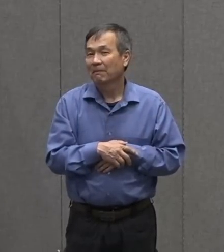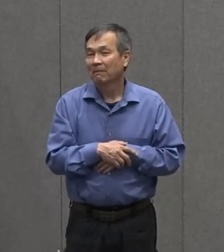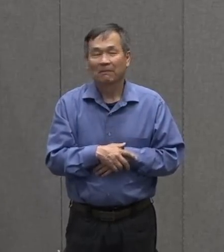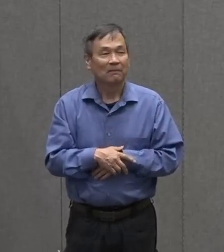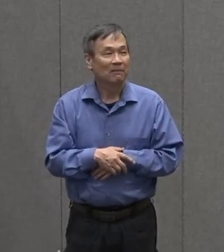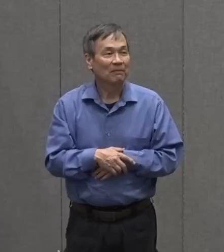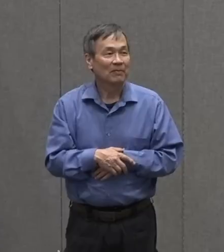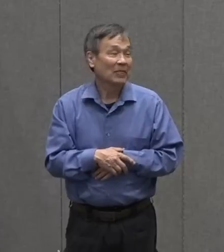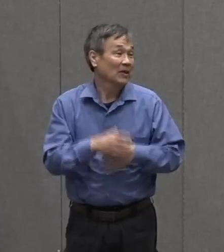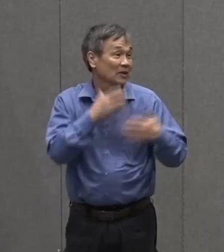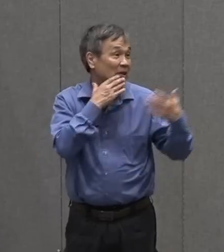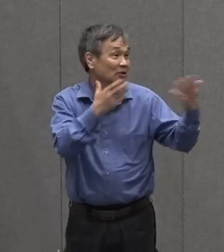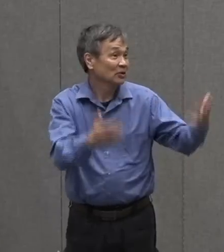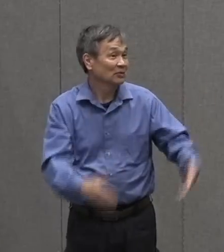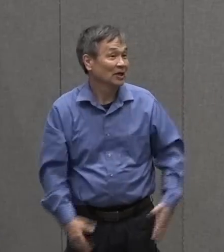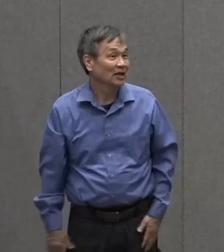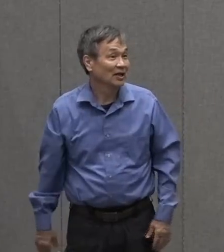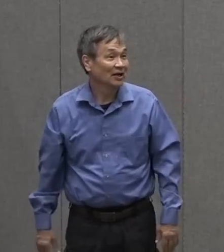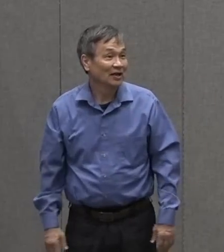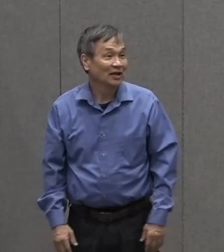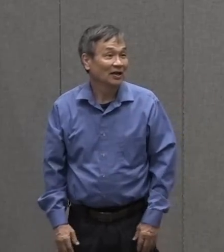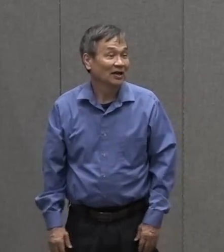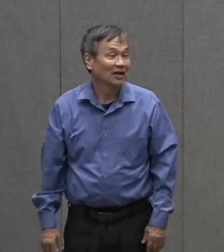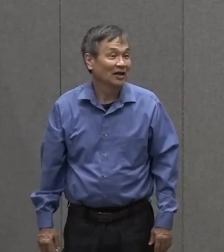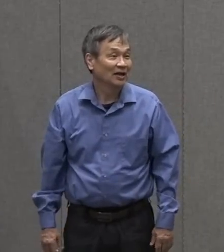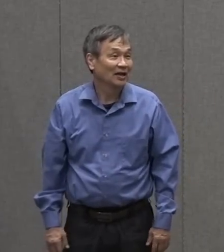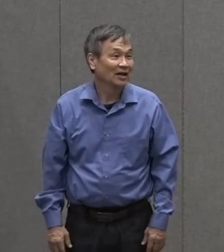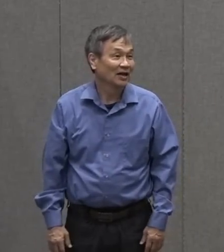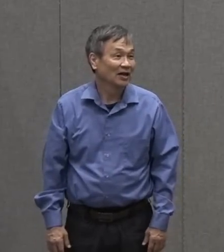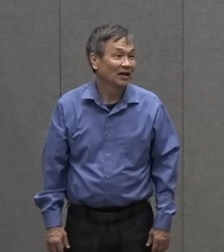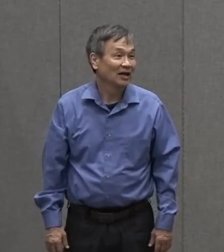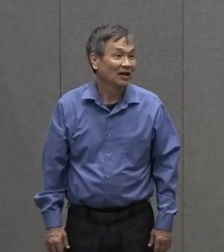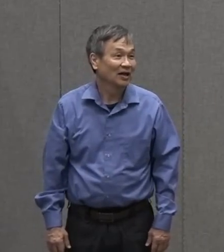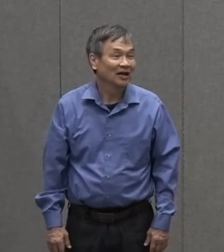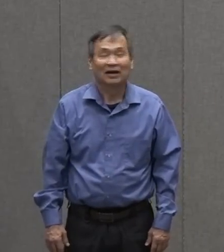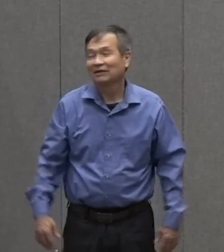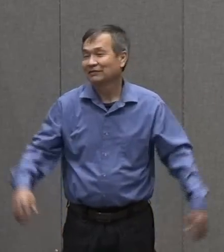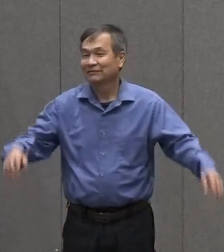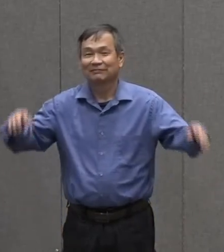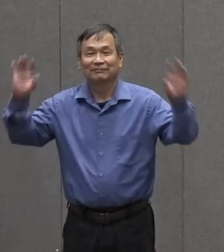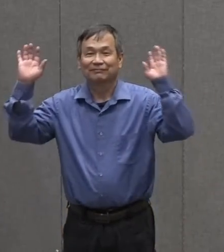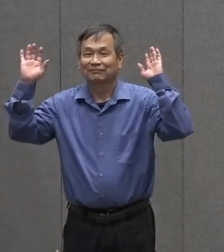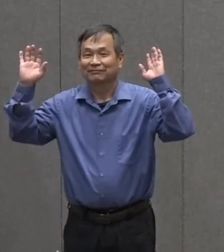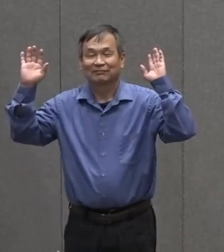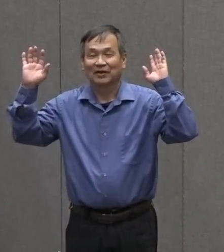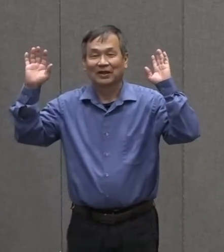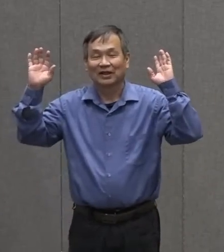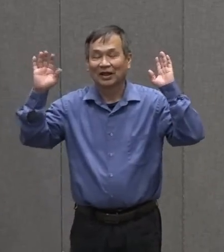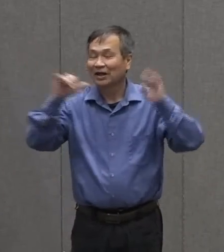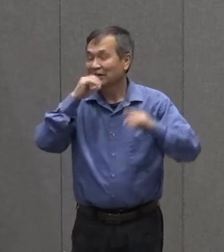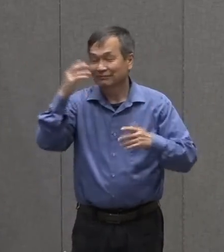Well, thank you so much. Did I just open it up? I'm gonna do two times one, yep. I do this all the time.